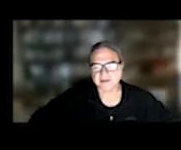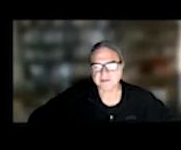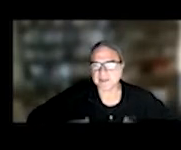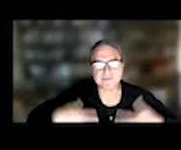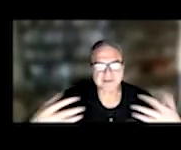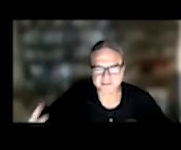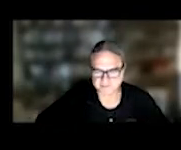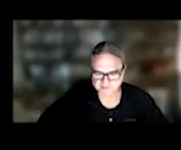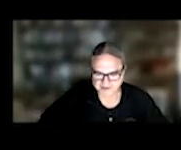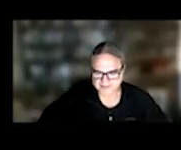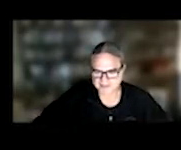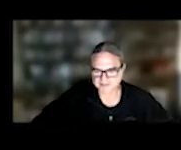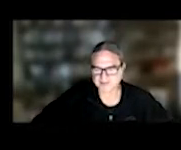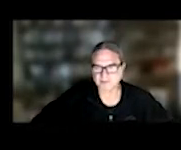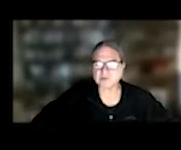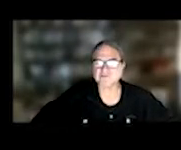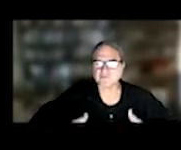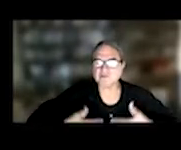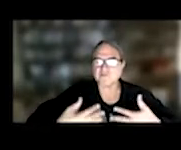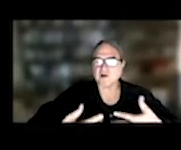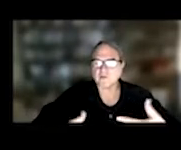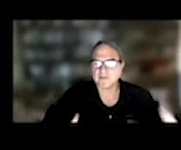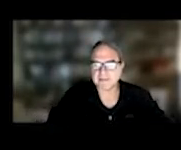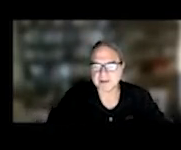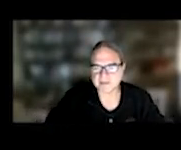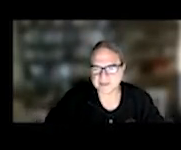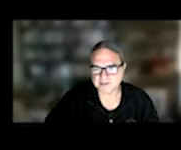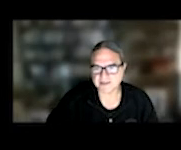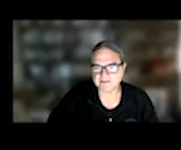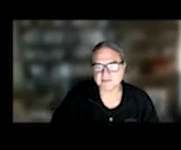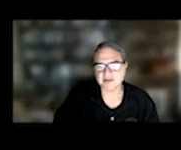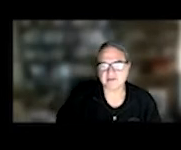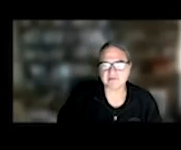blame the victims. Right? And they, "So what's wrong with that population to have such high